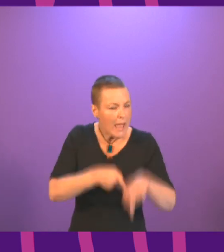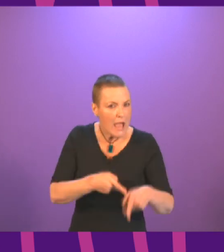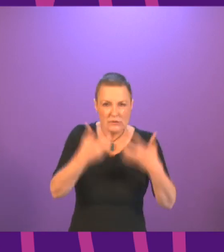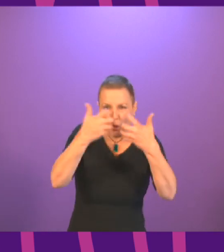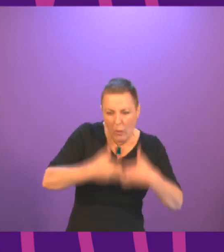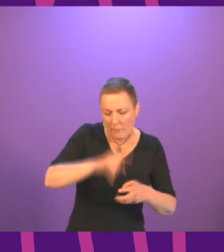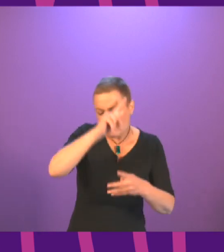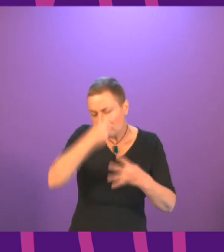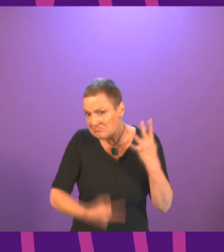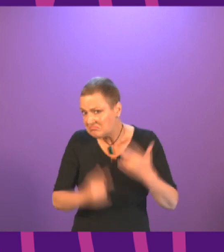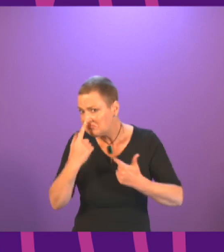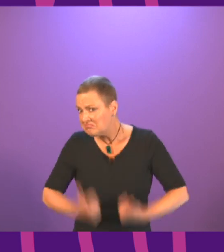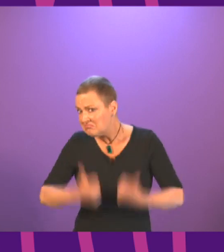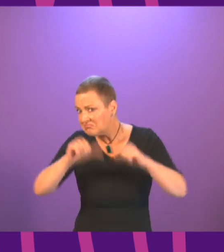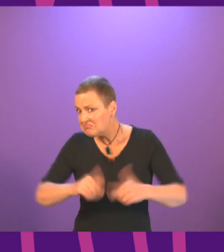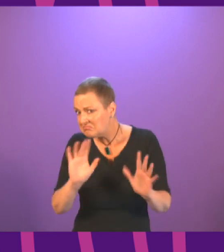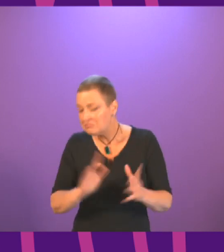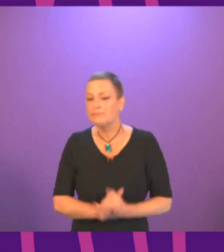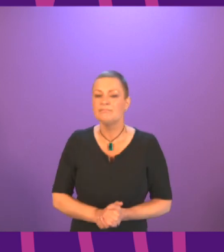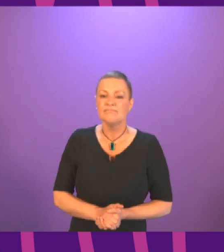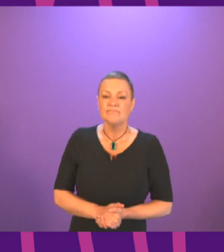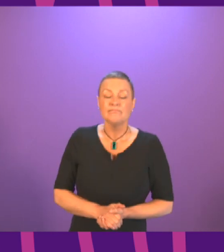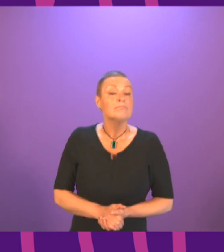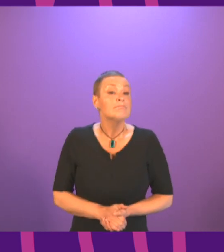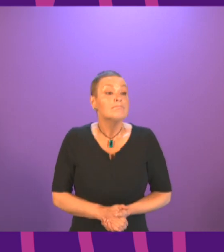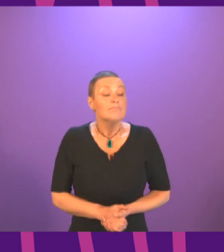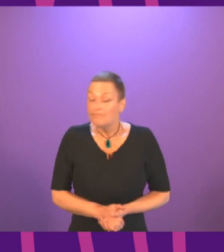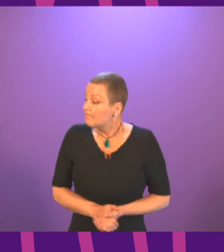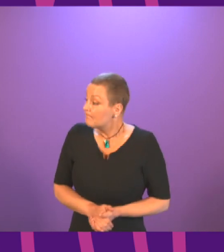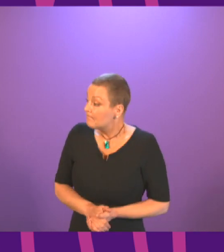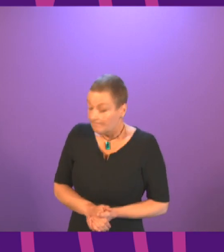is the forecast for the week ahead? The First Minister (Nicola Sturgeon): I will ask the health secretary to provide